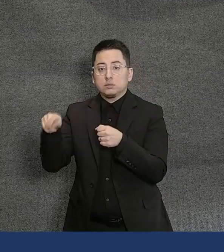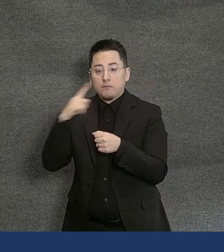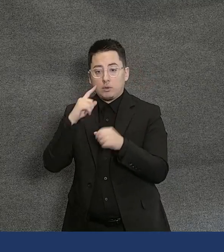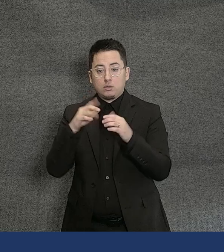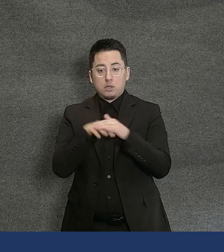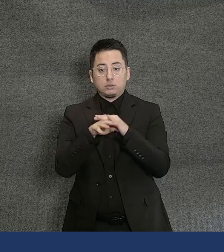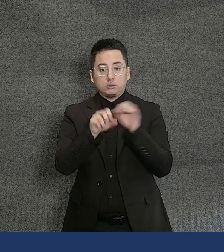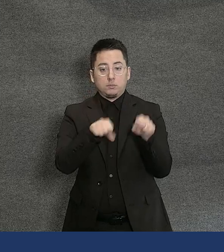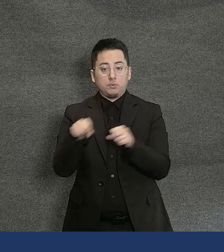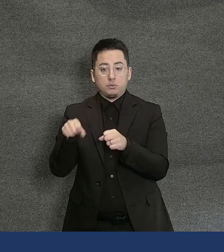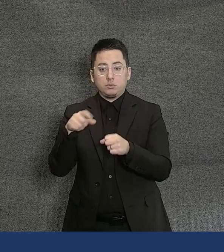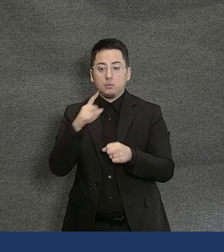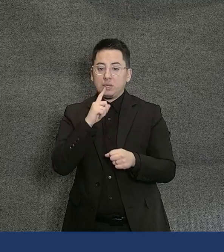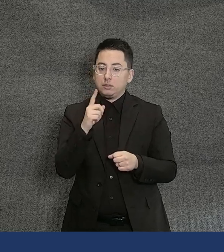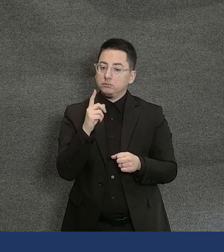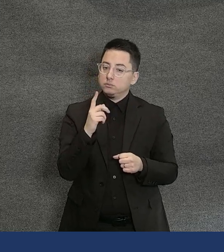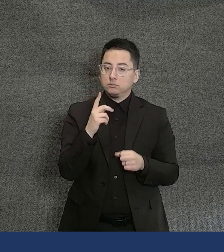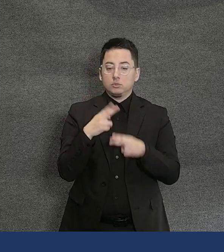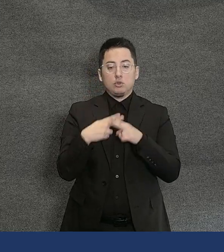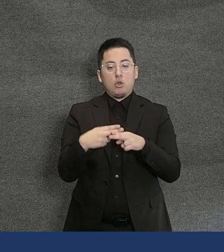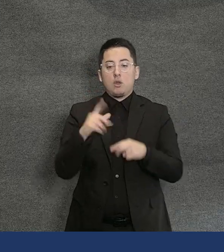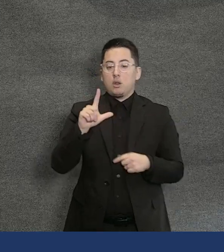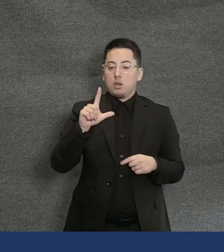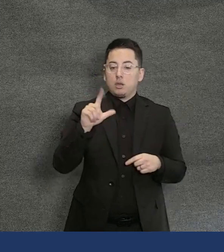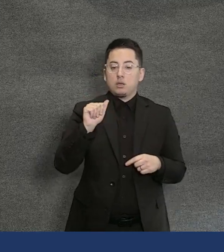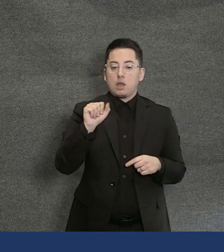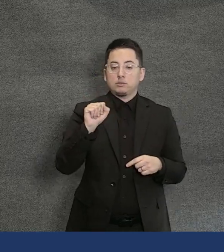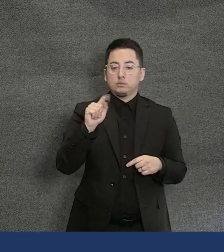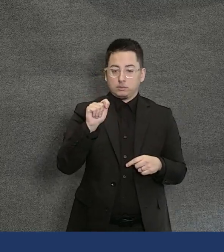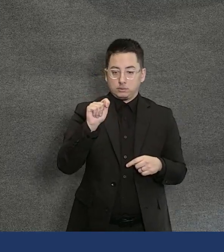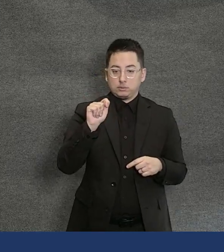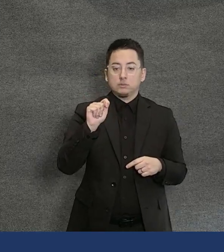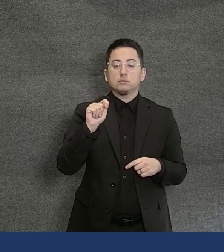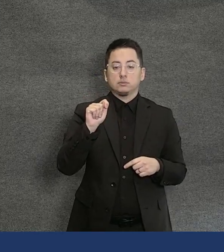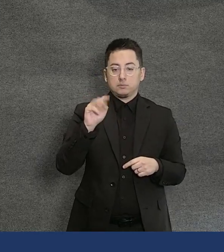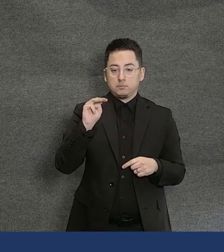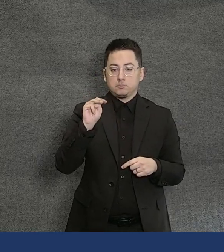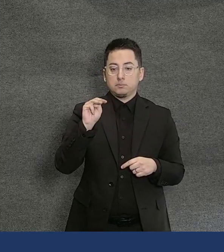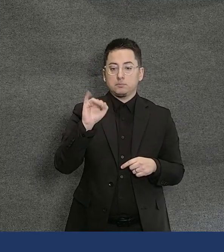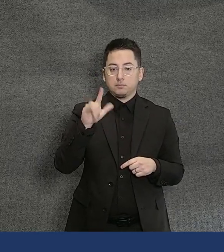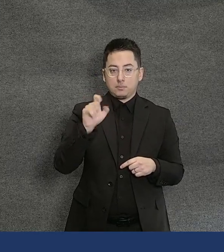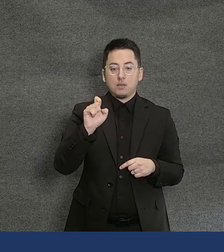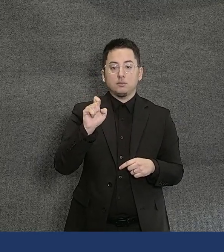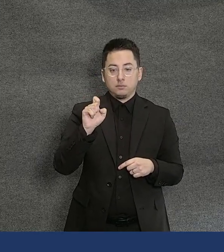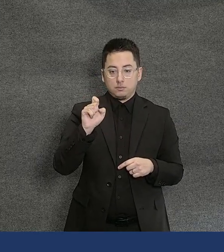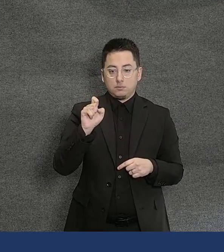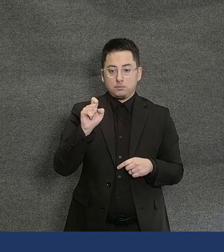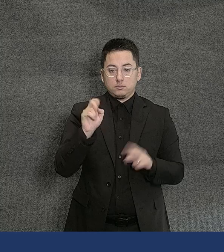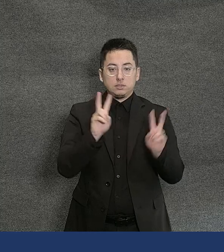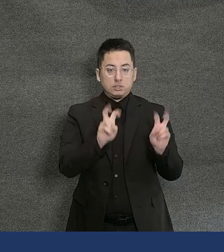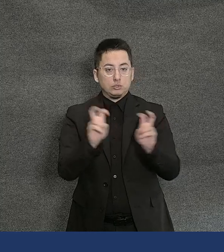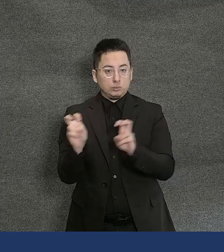that we have, connecting people to places where they need to go or regular route scheduled transit service, those sorts of things.